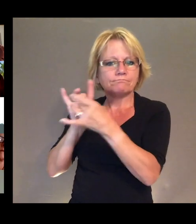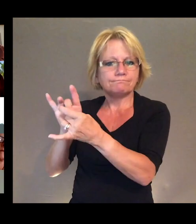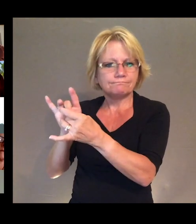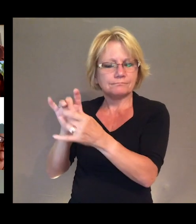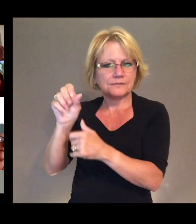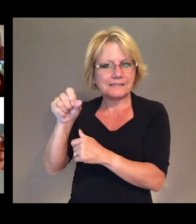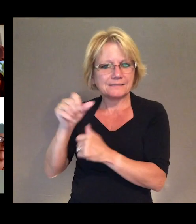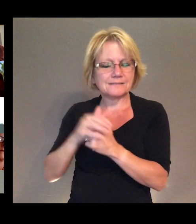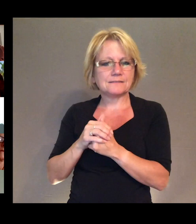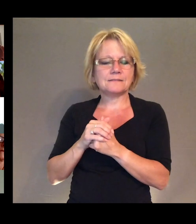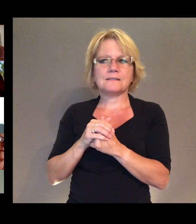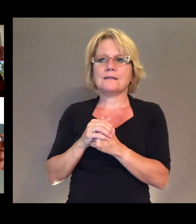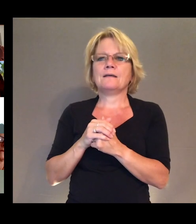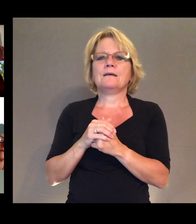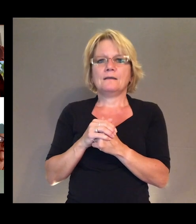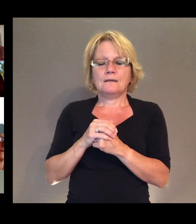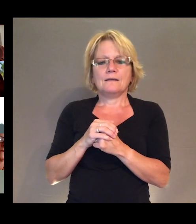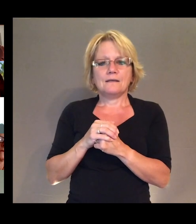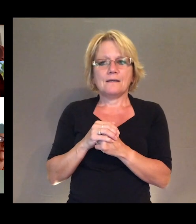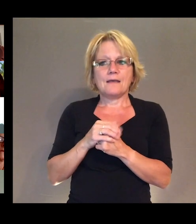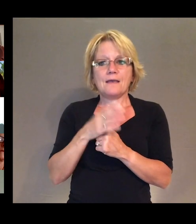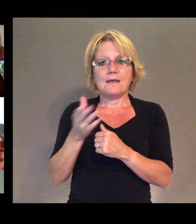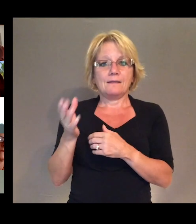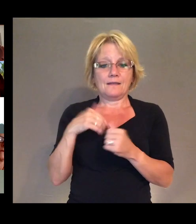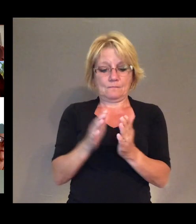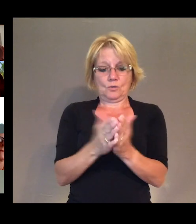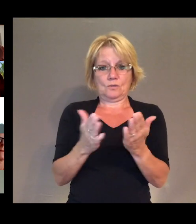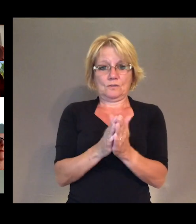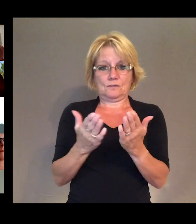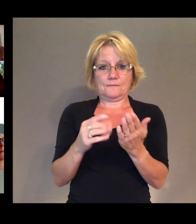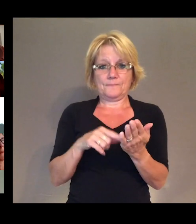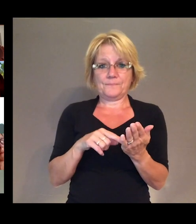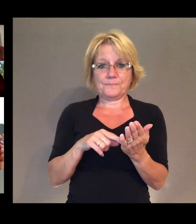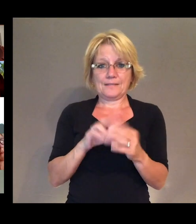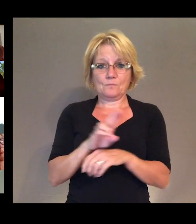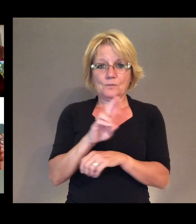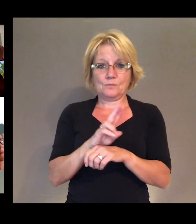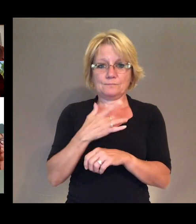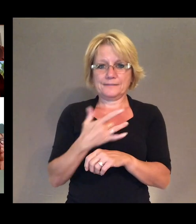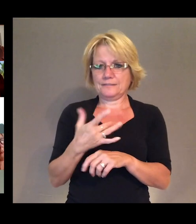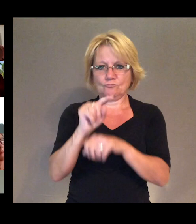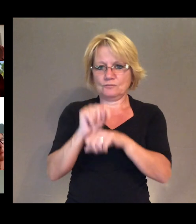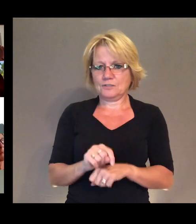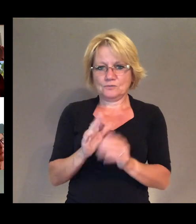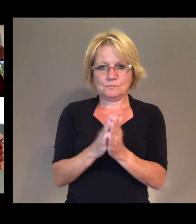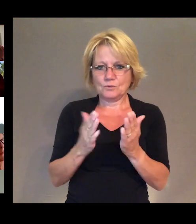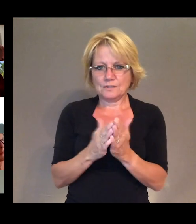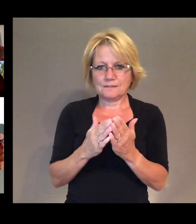And then you have the issue of the textbook that we use traditionally in all of our classes,